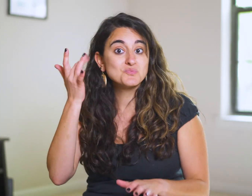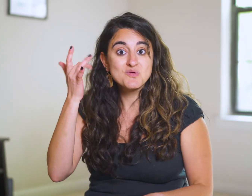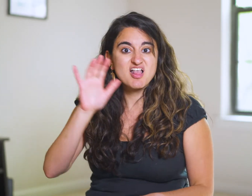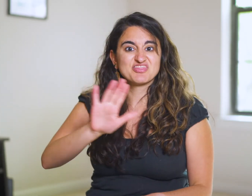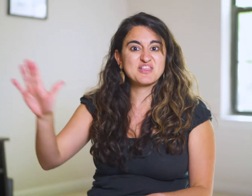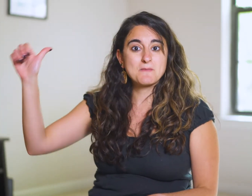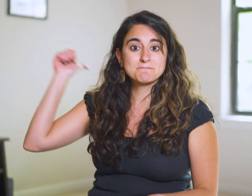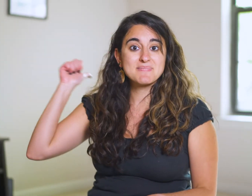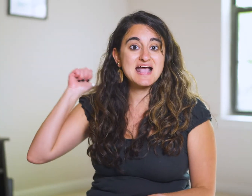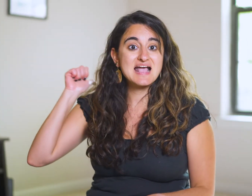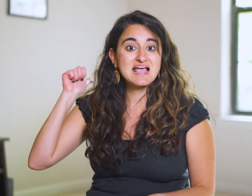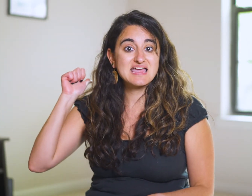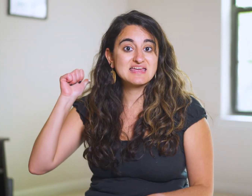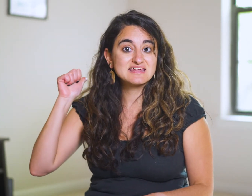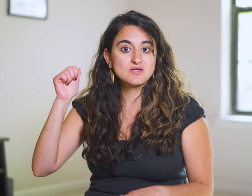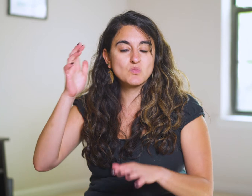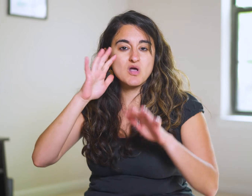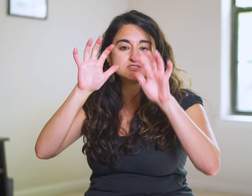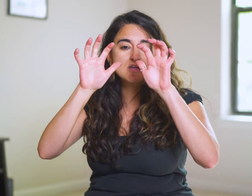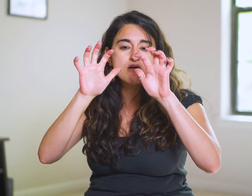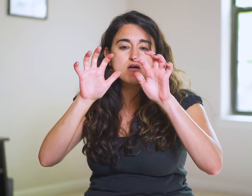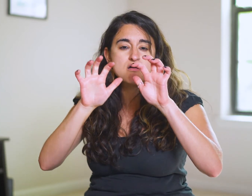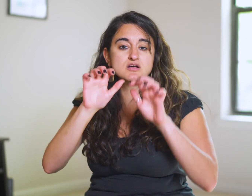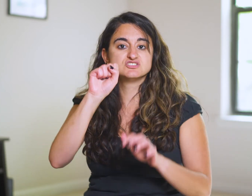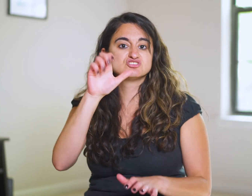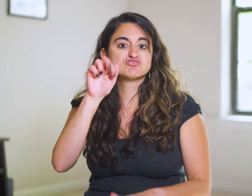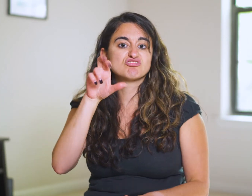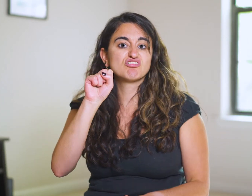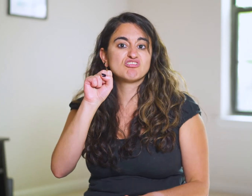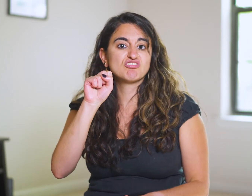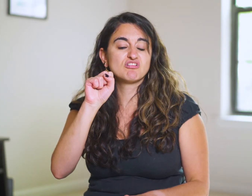because their backs will be covered in the scars